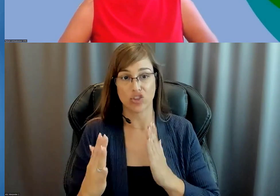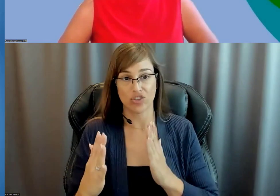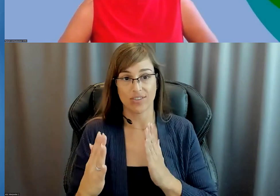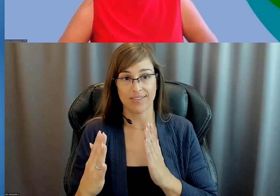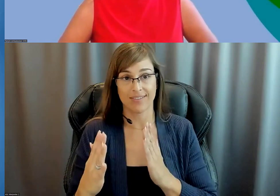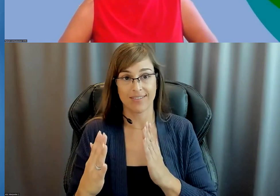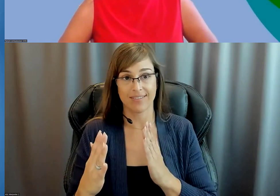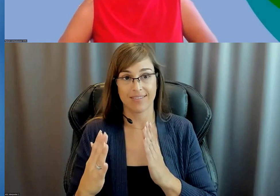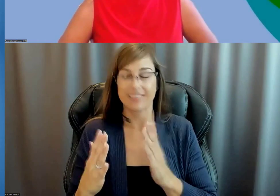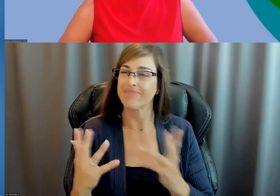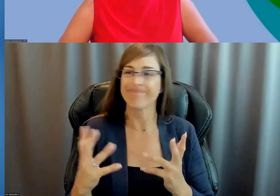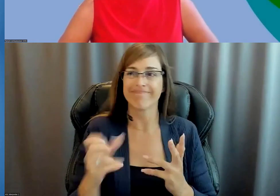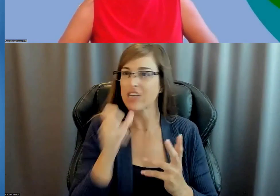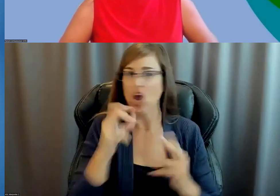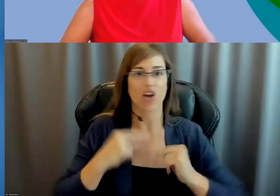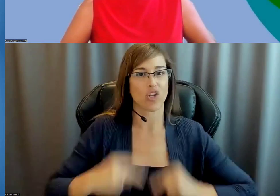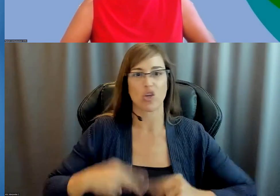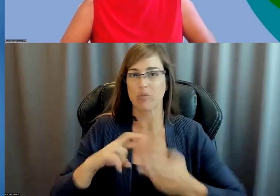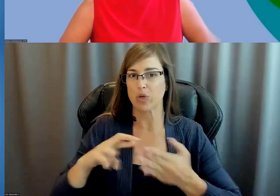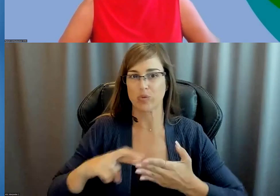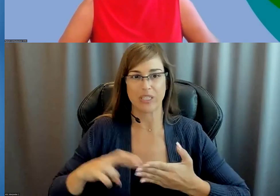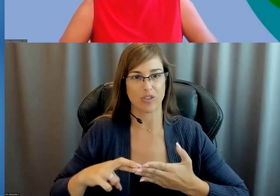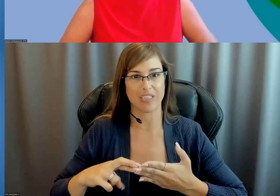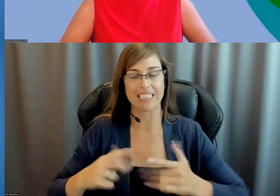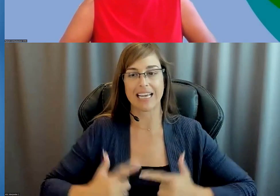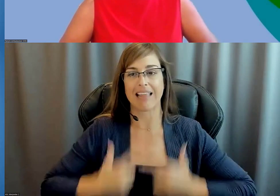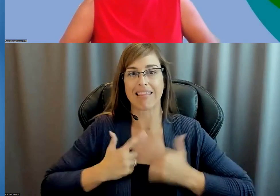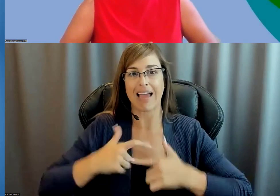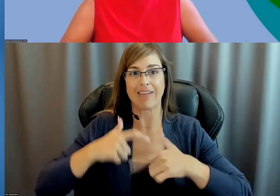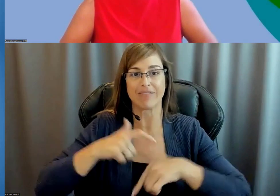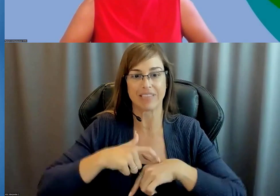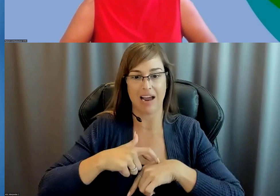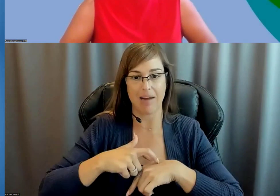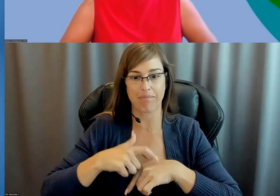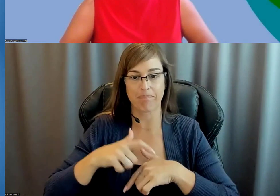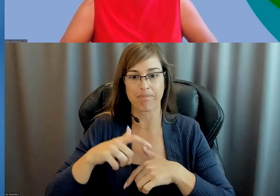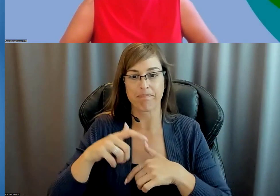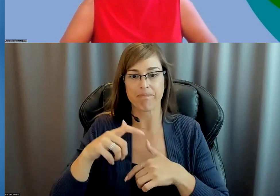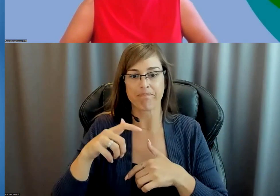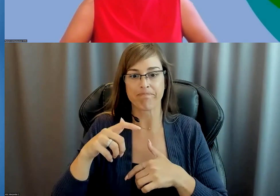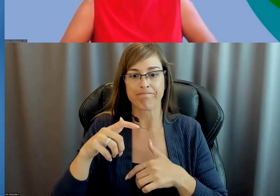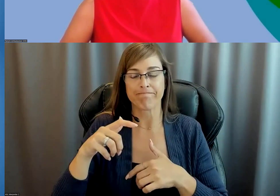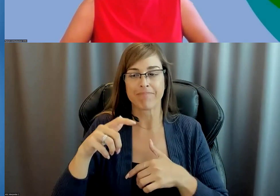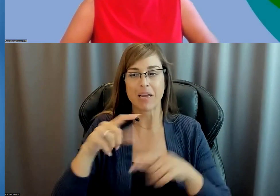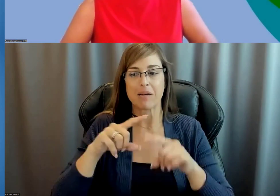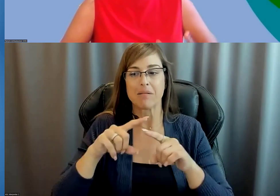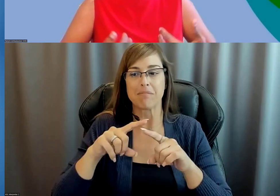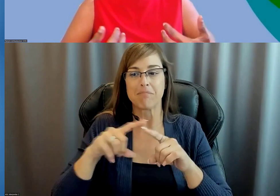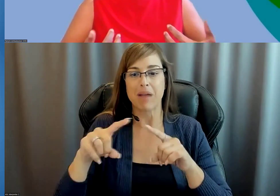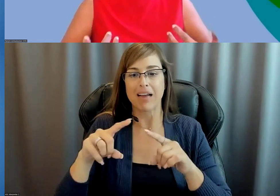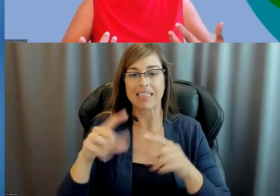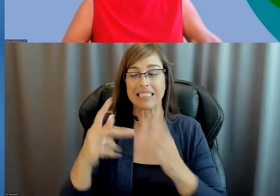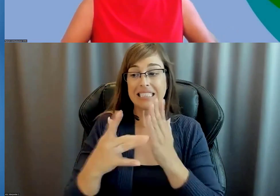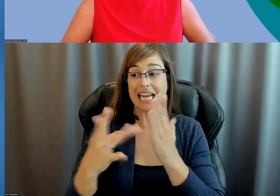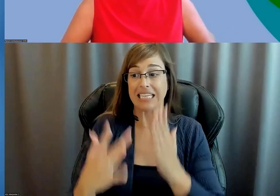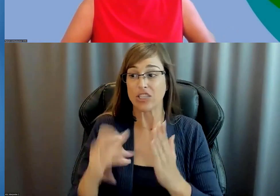That's not human research, actually, so lifetime of involvement, but technicians who are not supervised and trained,